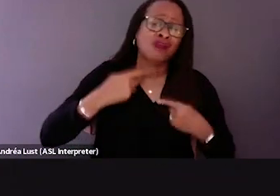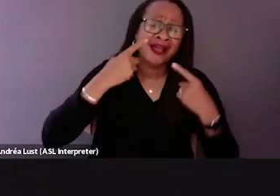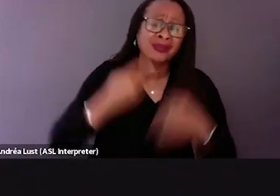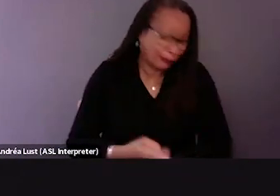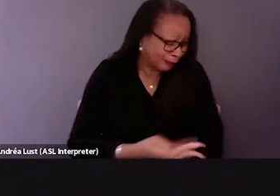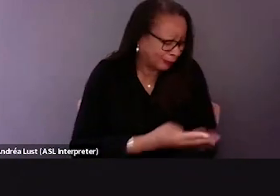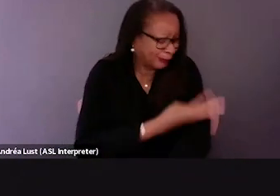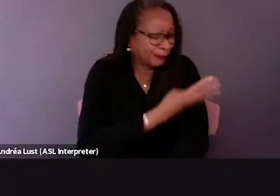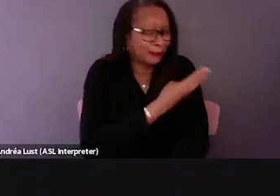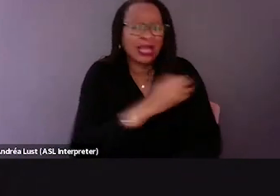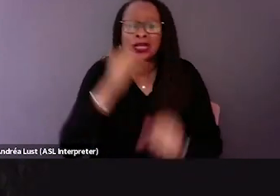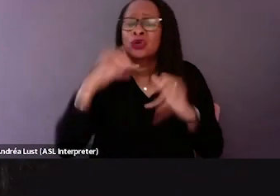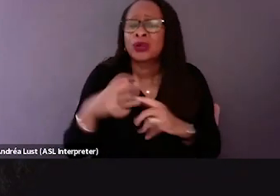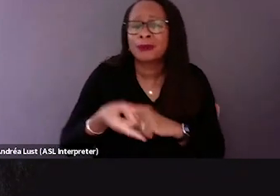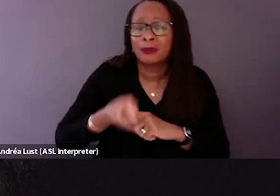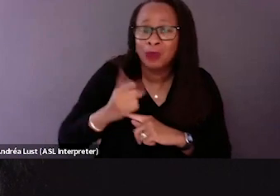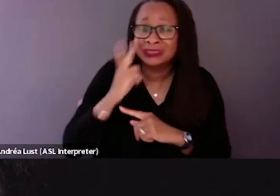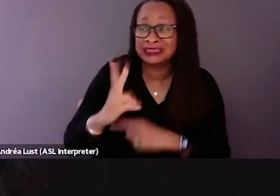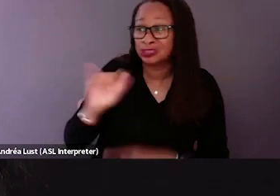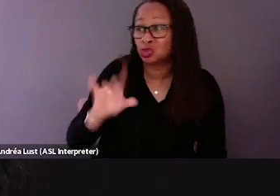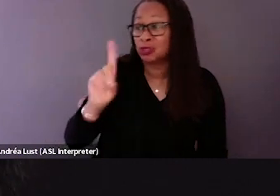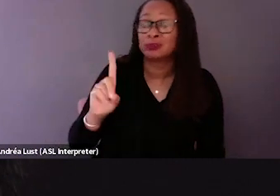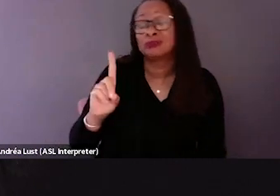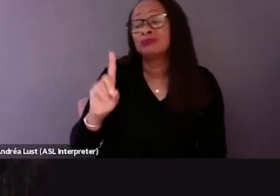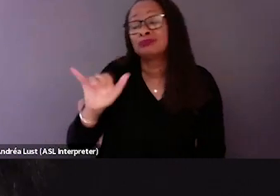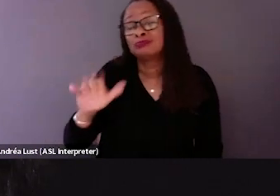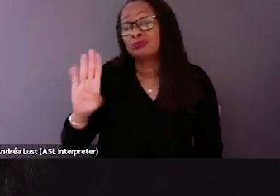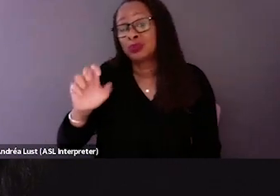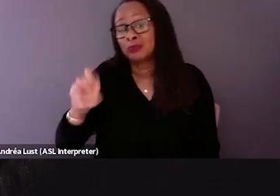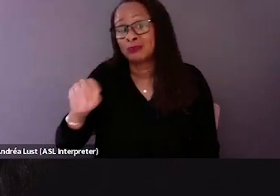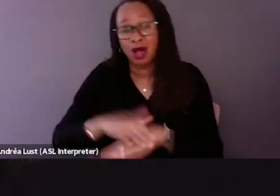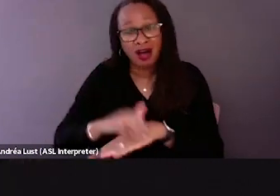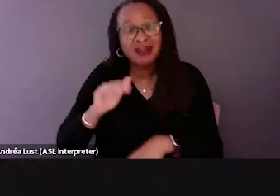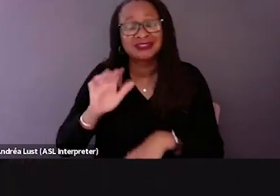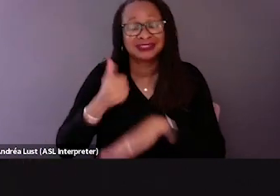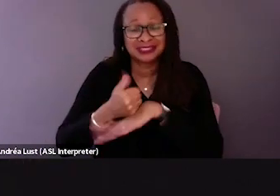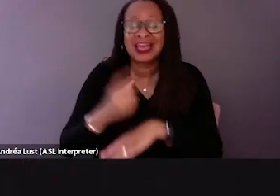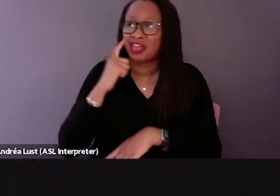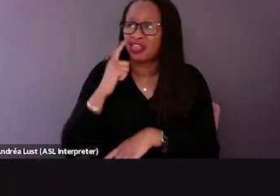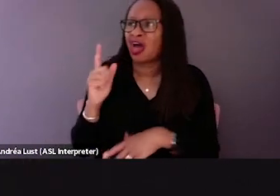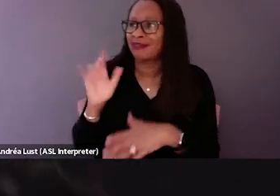It was such an incredible moment. And I remember thinking this is definitely the end of the film,